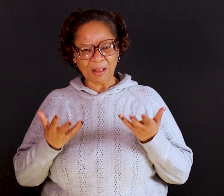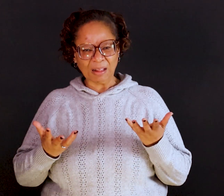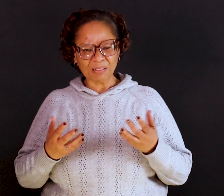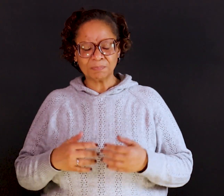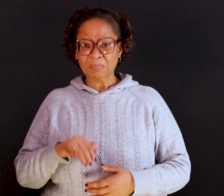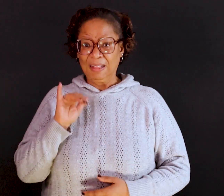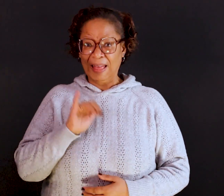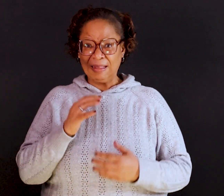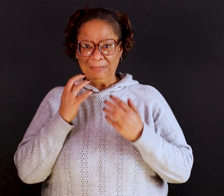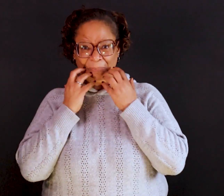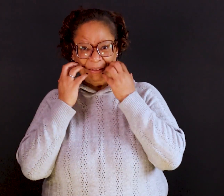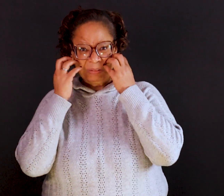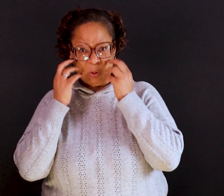What is Measles?